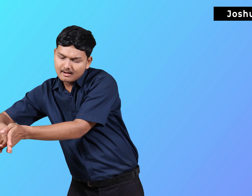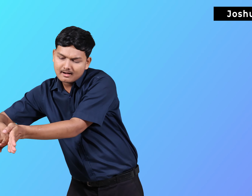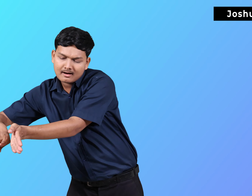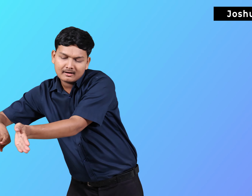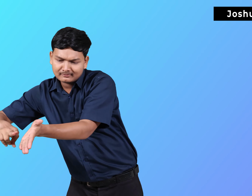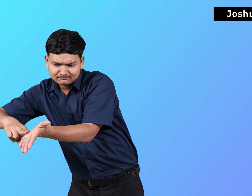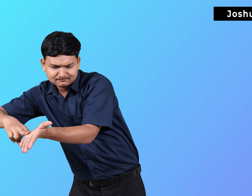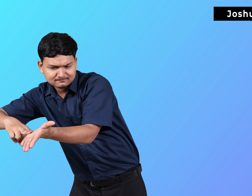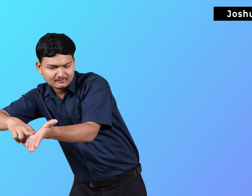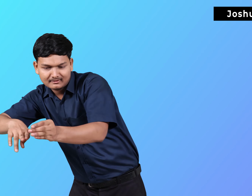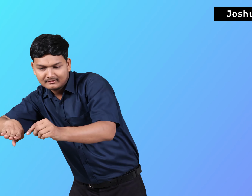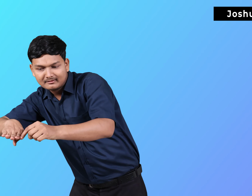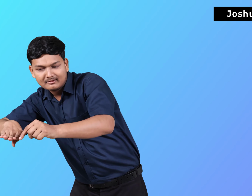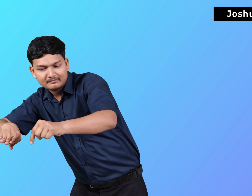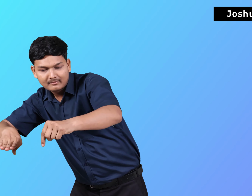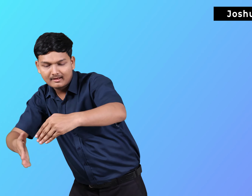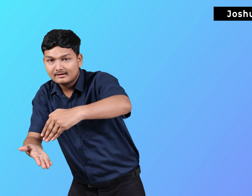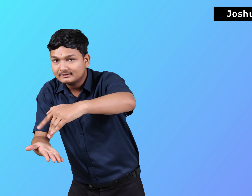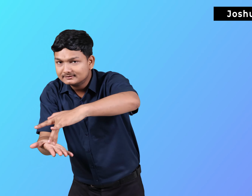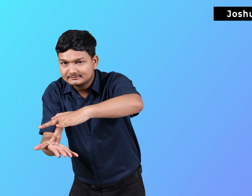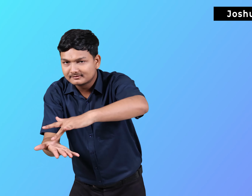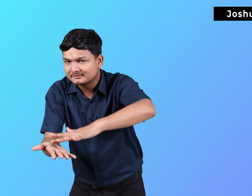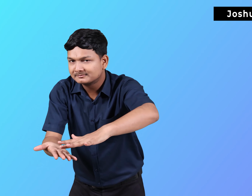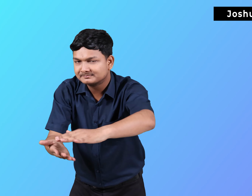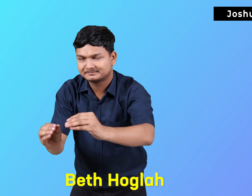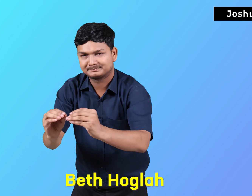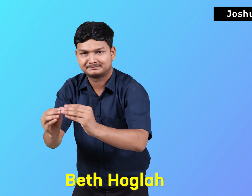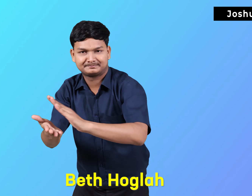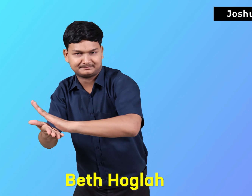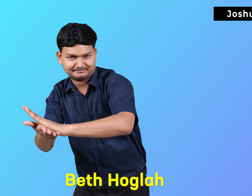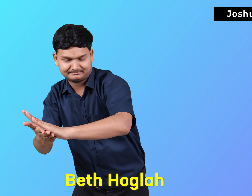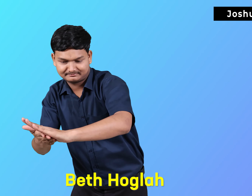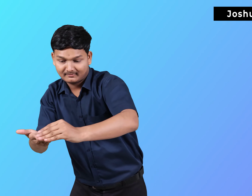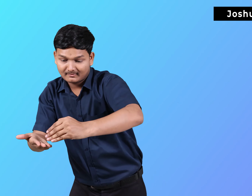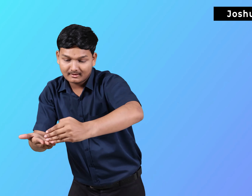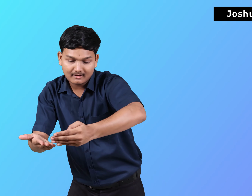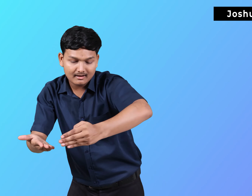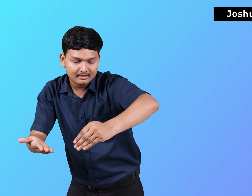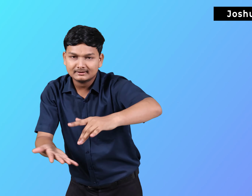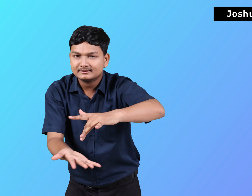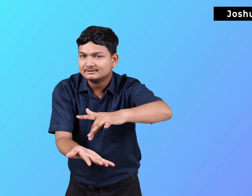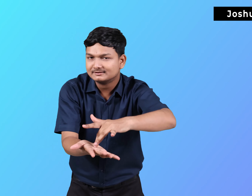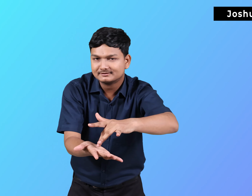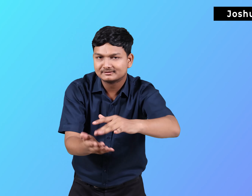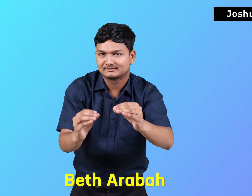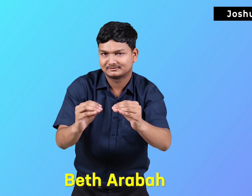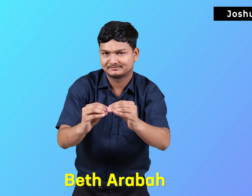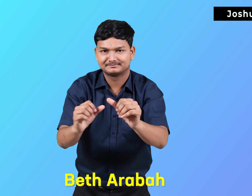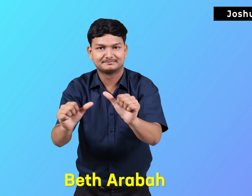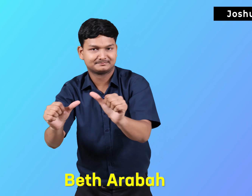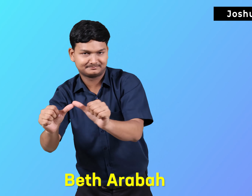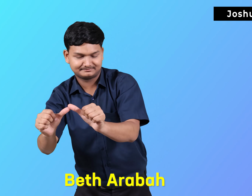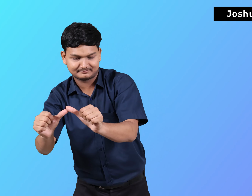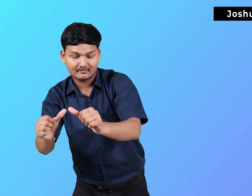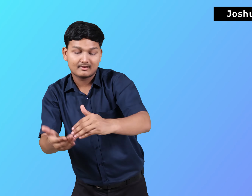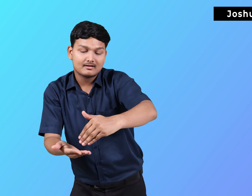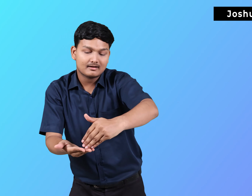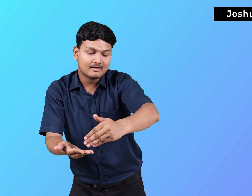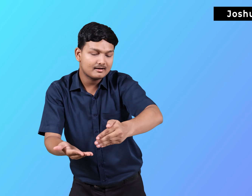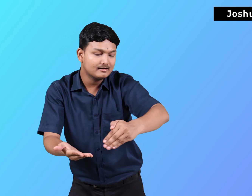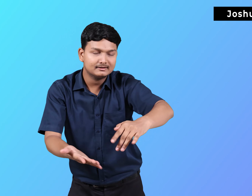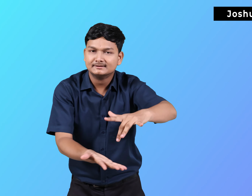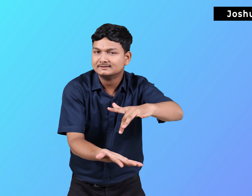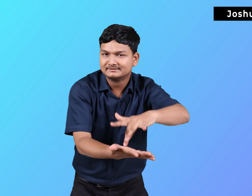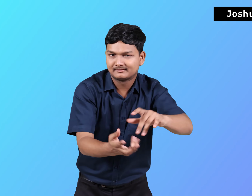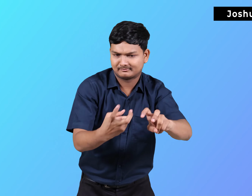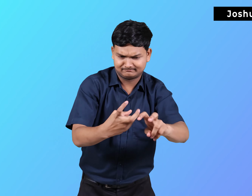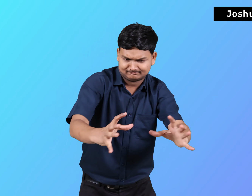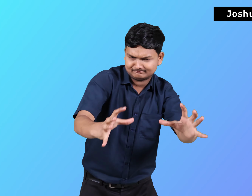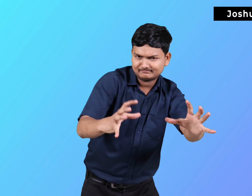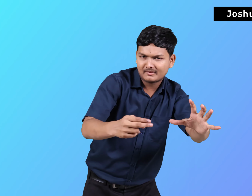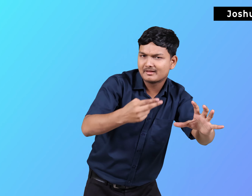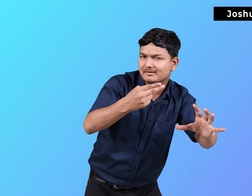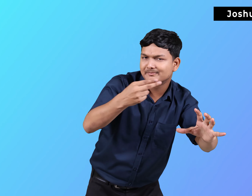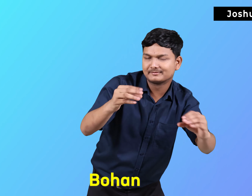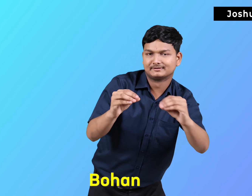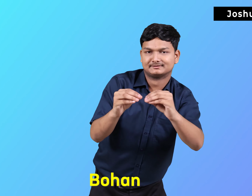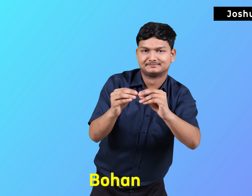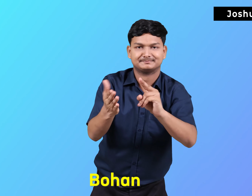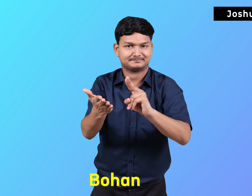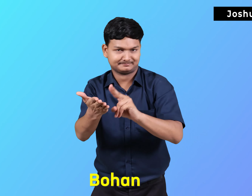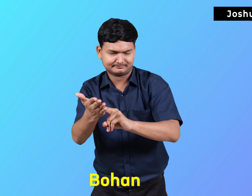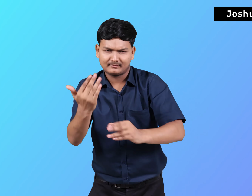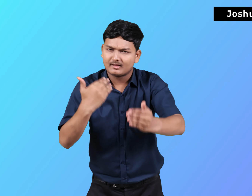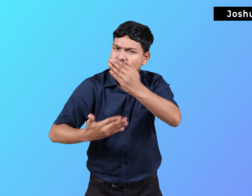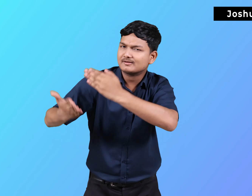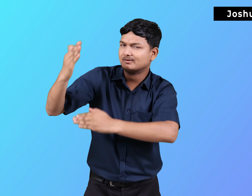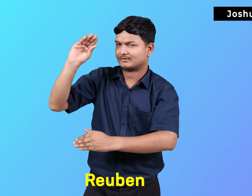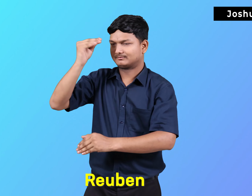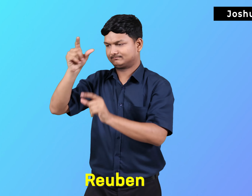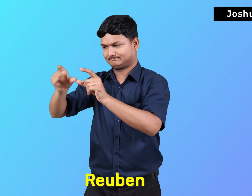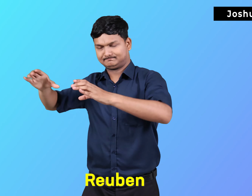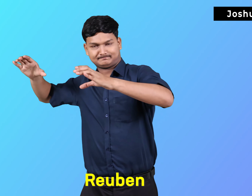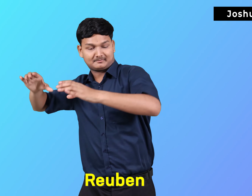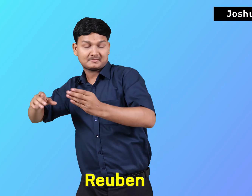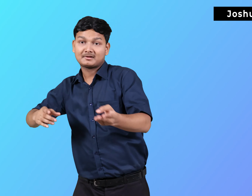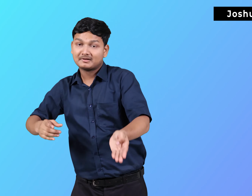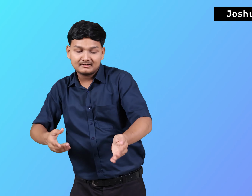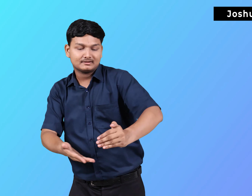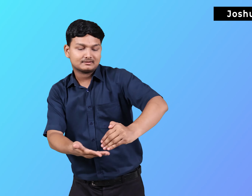Then the northern border went to Beth Hoglah and continued north of Beth Arabah. The border continued to the stone of Bohan, the son of Reuben.